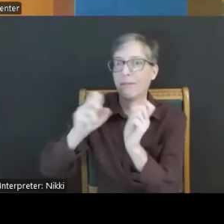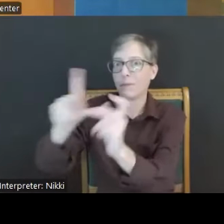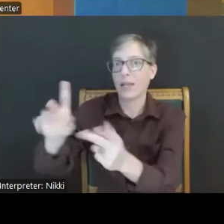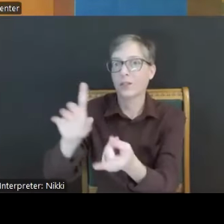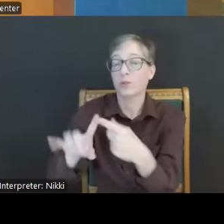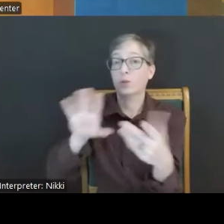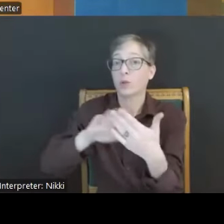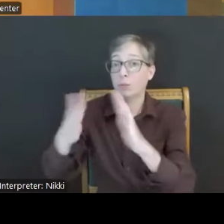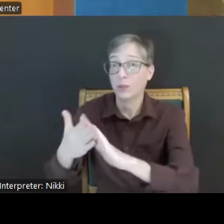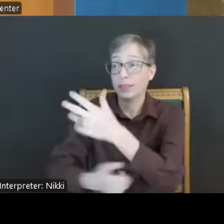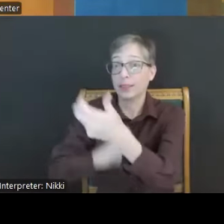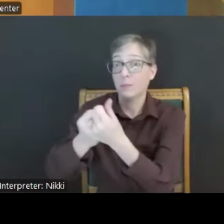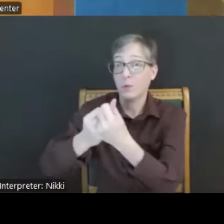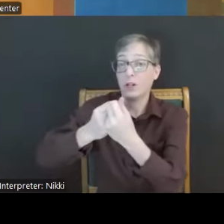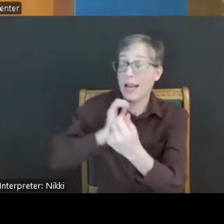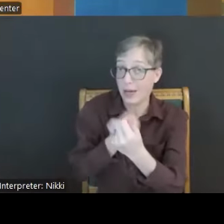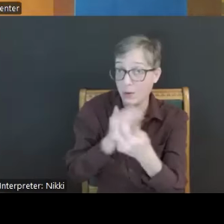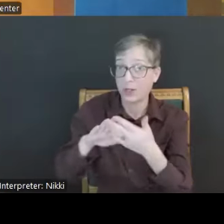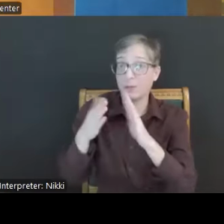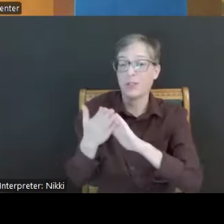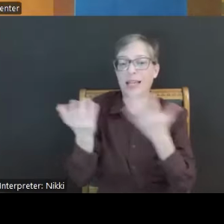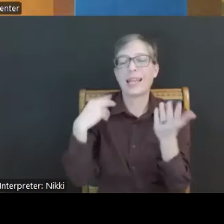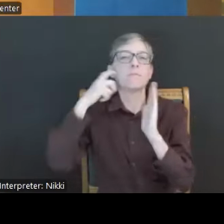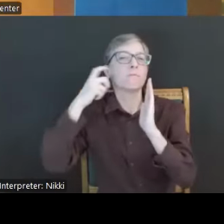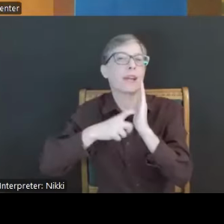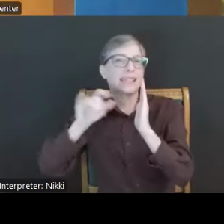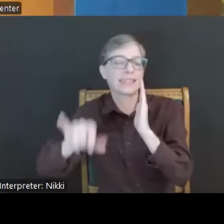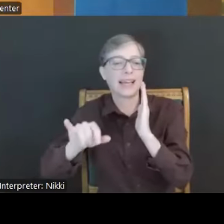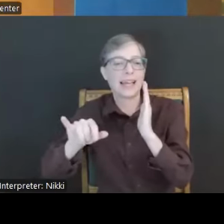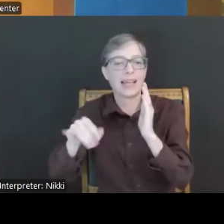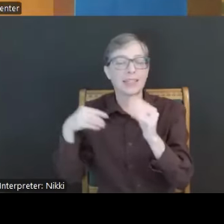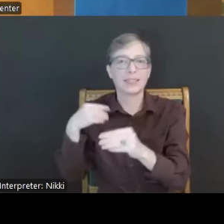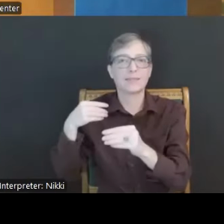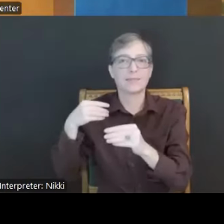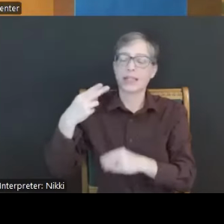and honoring Hispanic heritage much in some kind of way sometimes we put out an email just to give